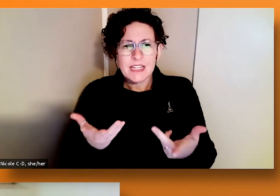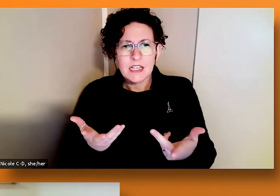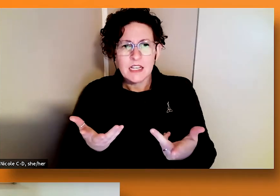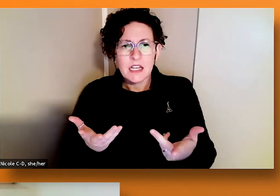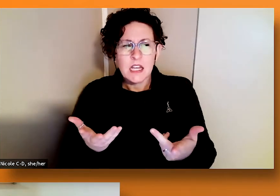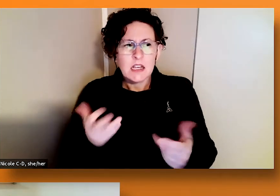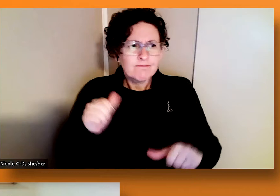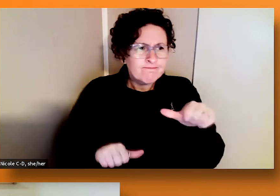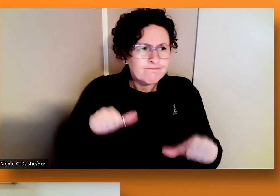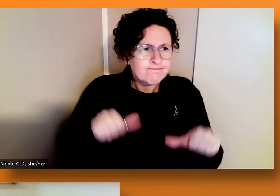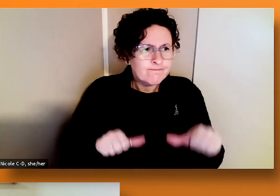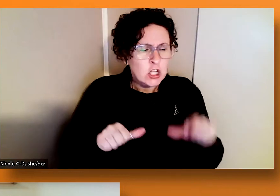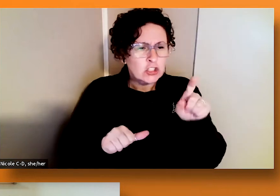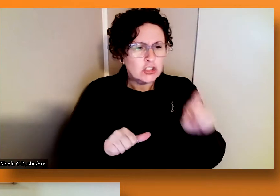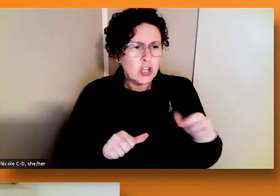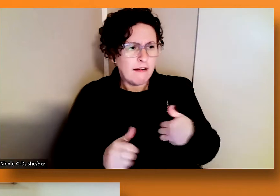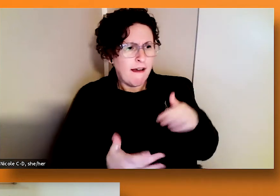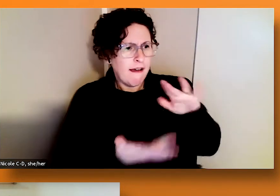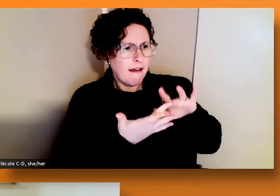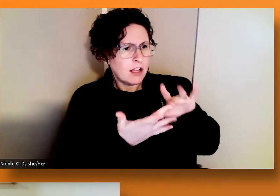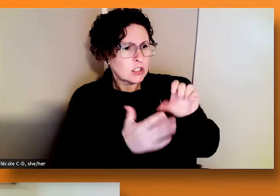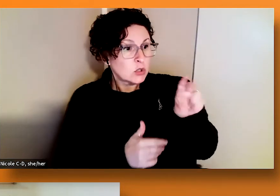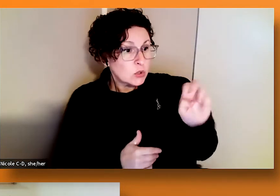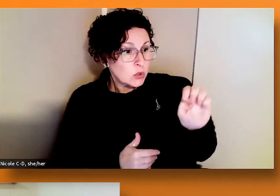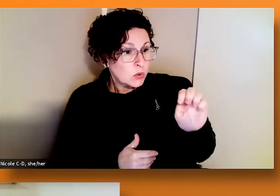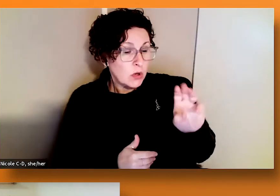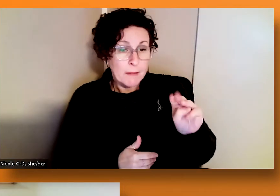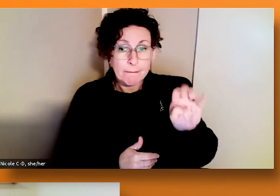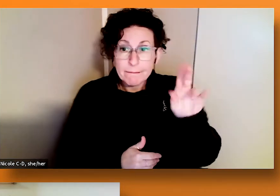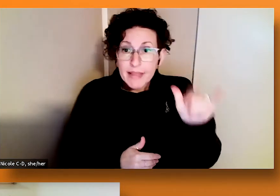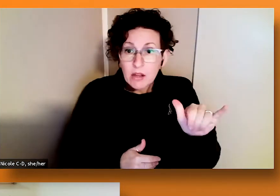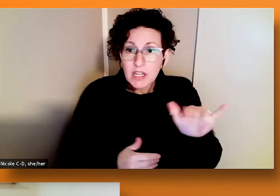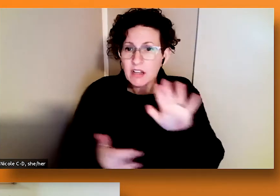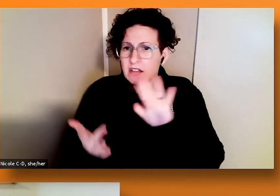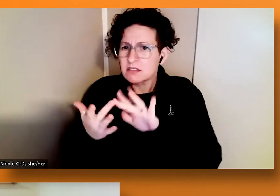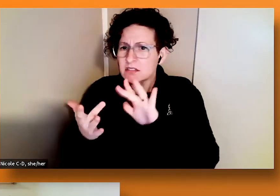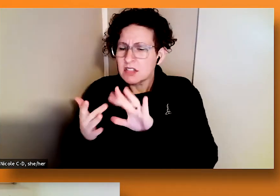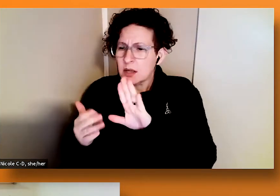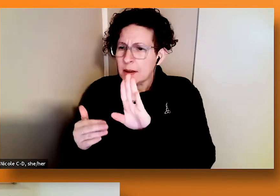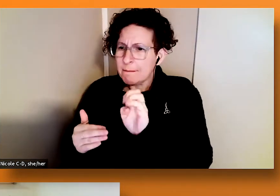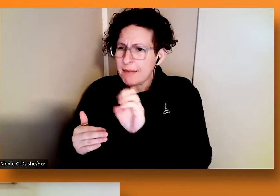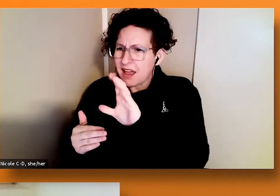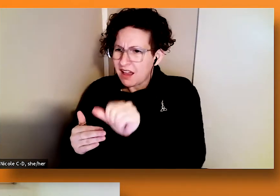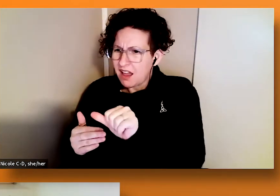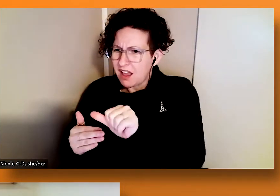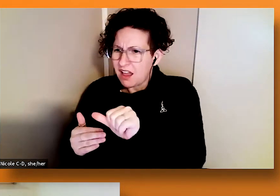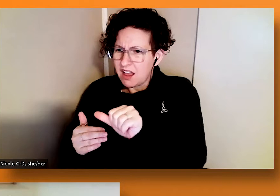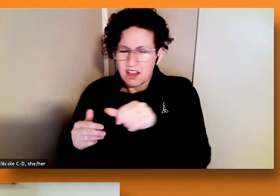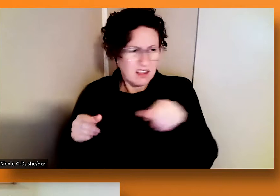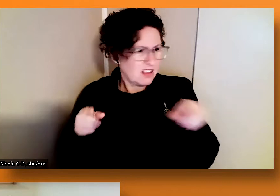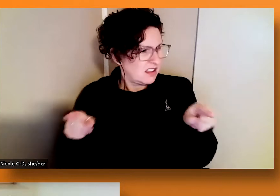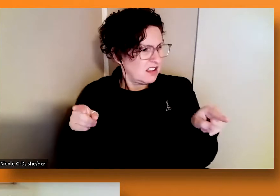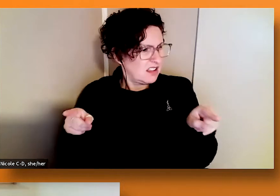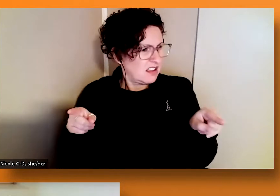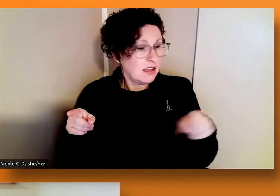if you should go to Sue or Mary or if you should come to me or the SPA rep? And I think this ties nicely into that